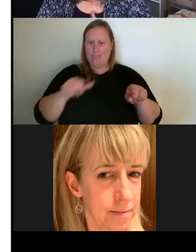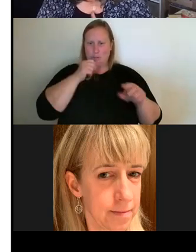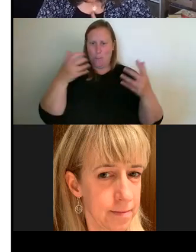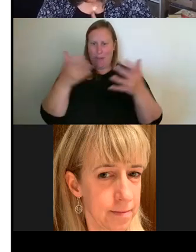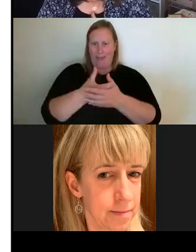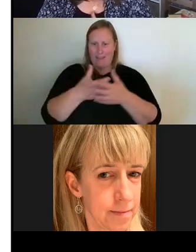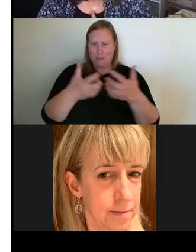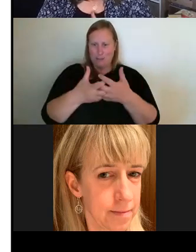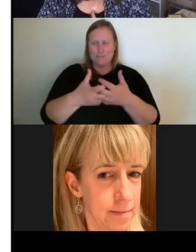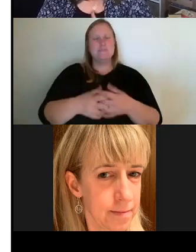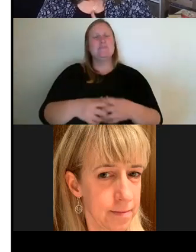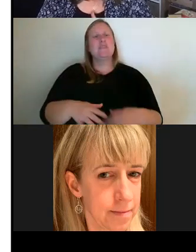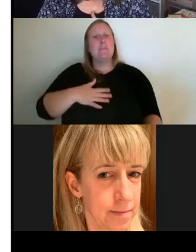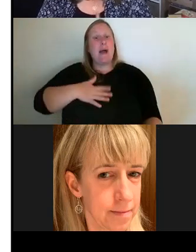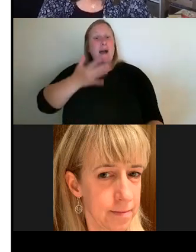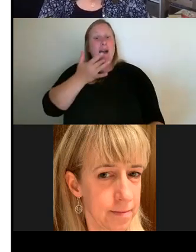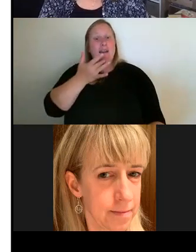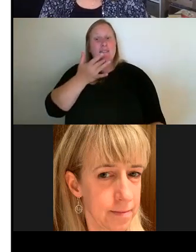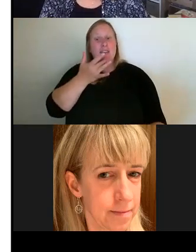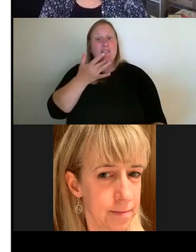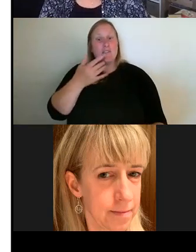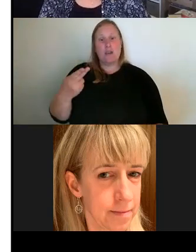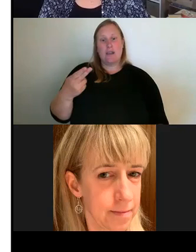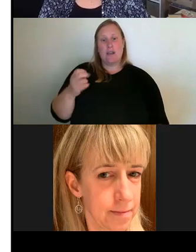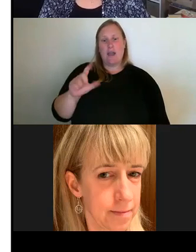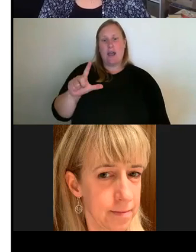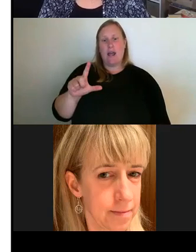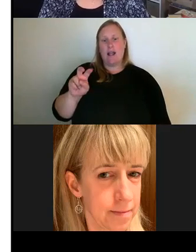favorite was Helvetica. I thought it looked pretty.